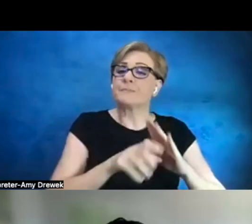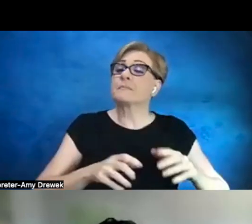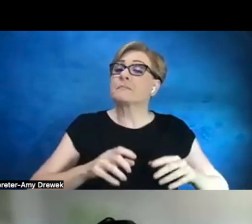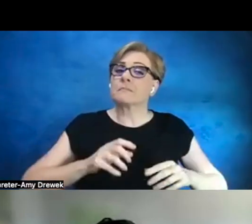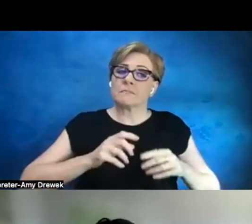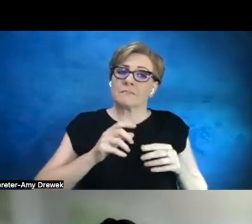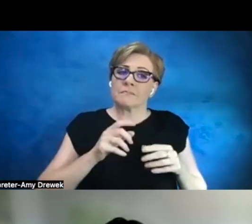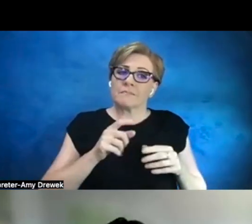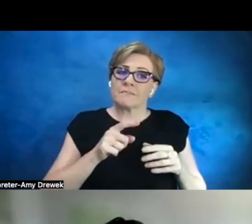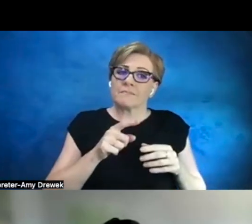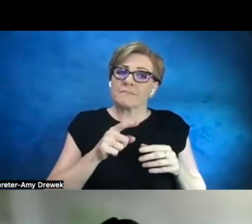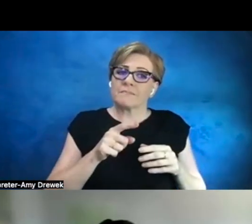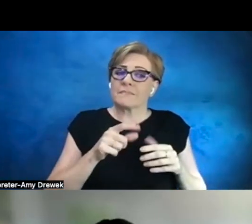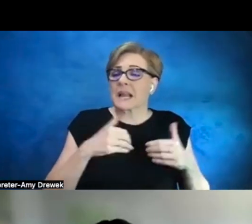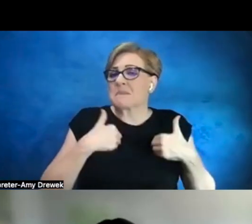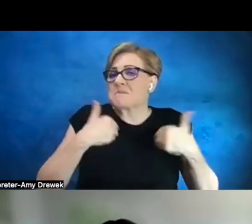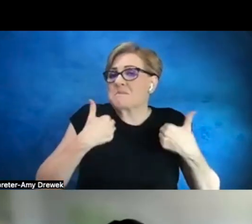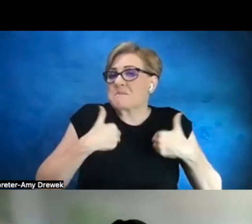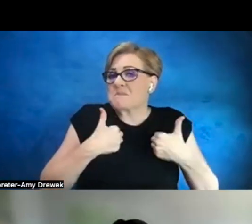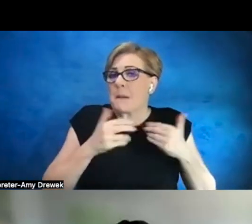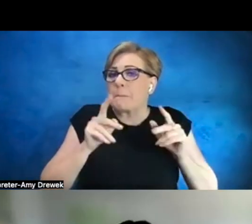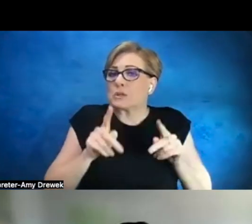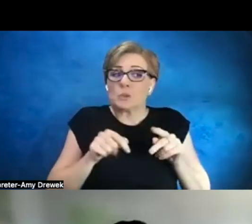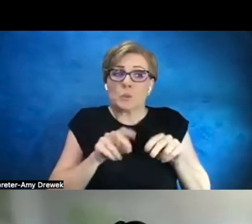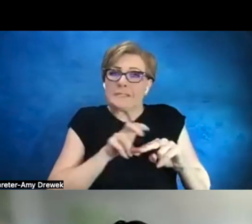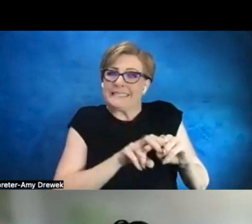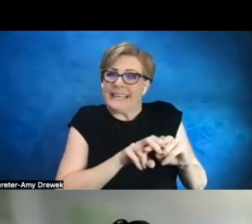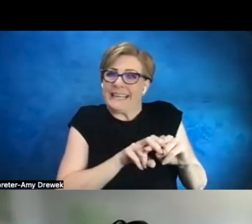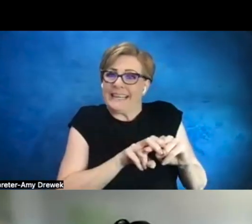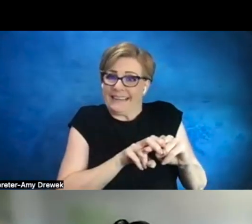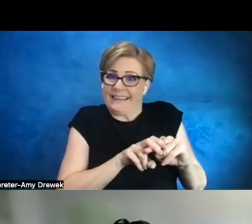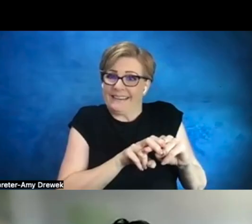person, presumably an adult, who's standing over them, and another person standing next to them,